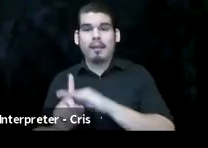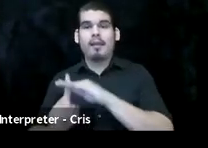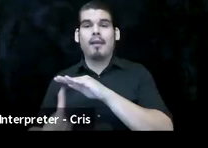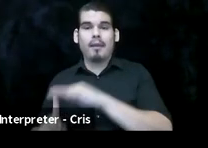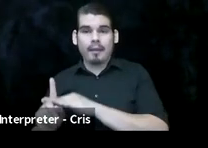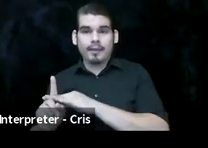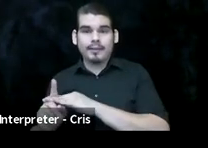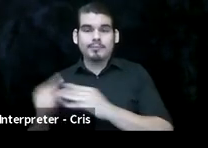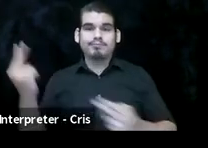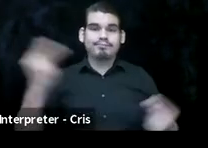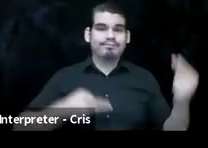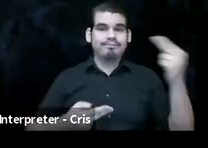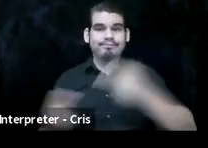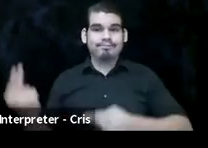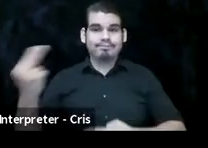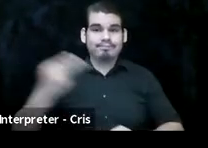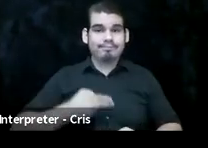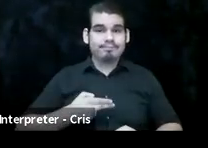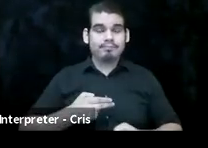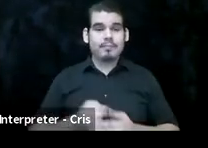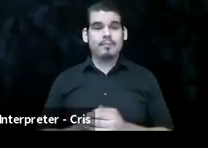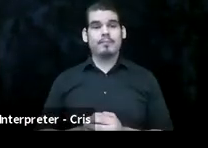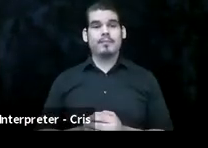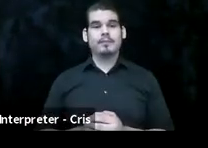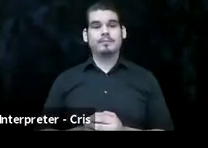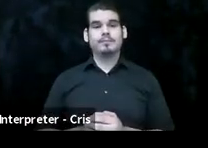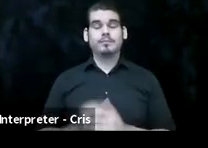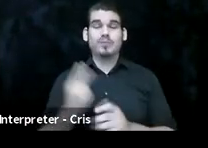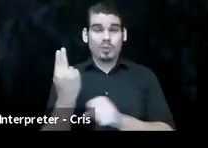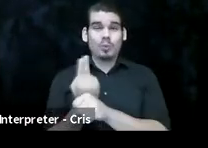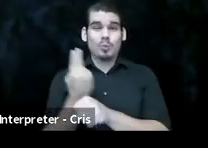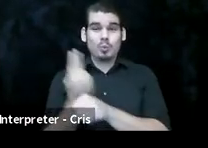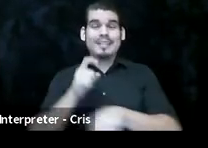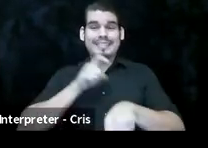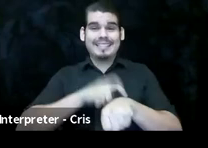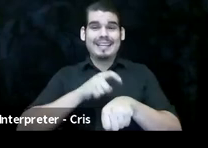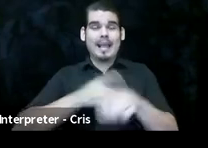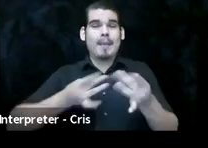Gerardo Chavez, RAD IX: That it's a way for us to you know just use our time efficiently we don't have to wait an hour for that.